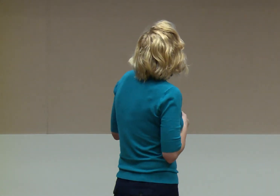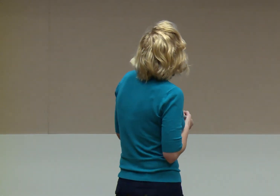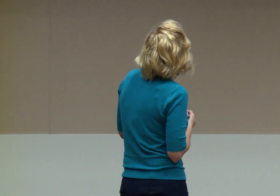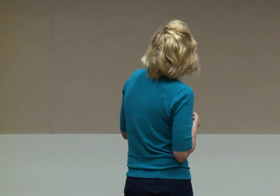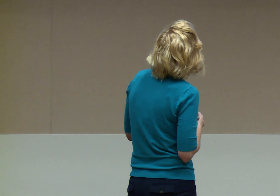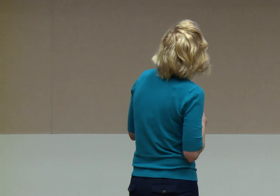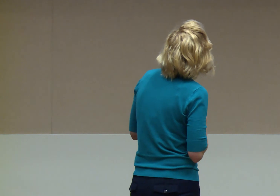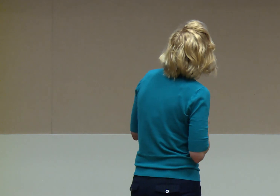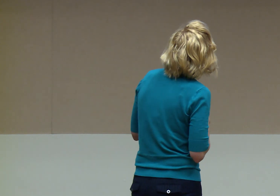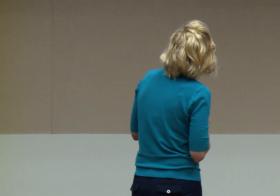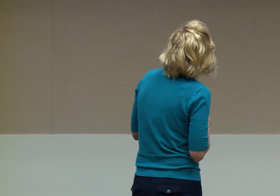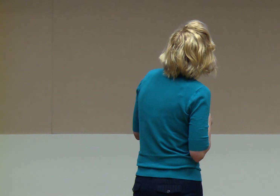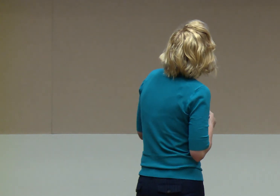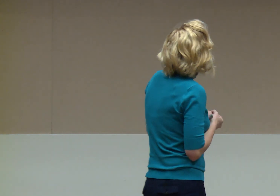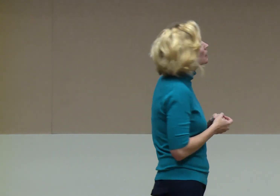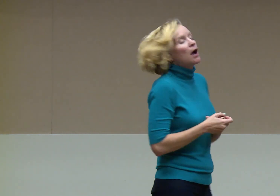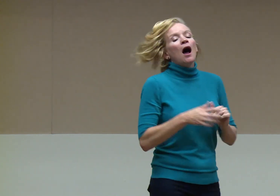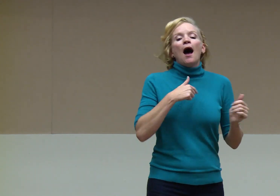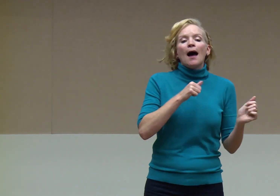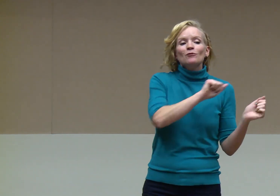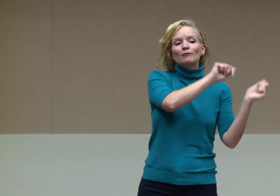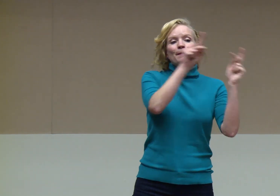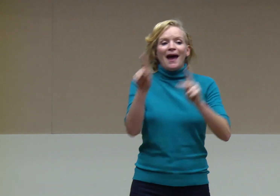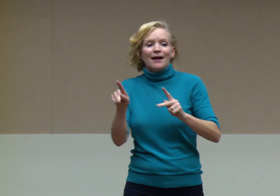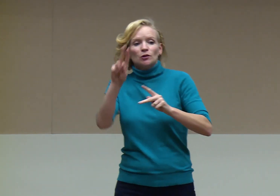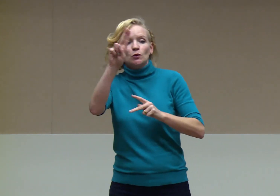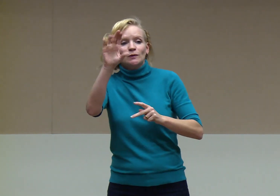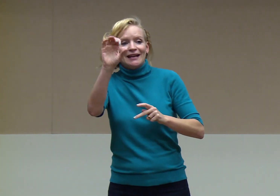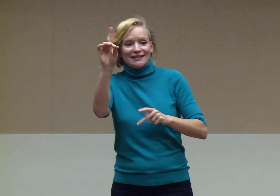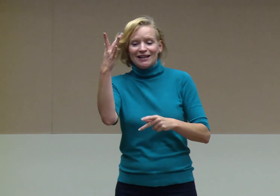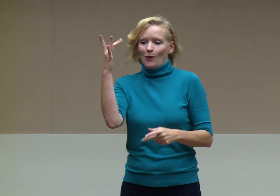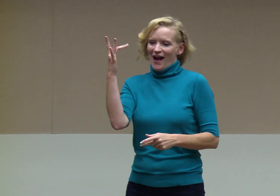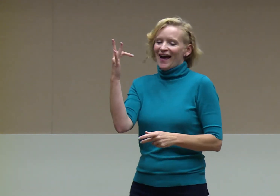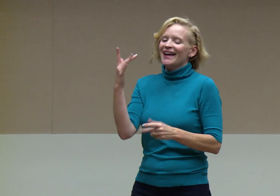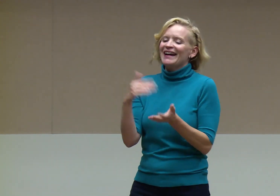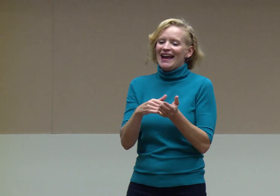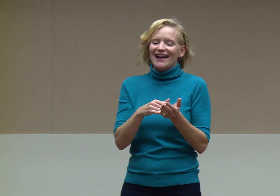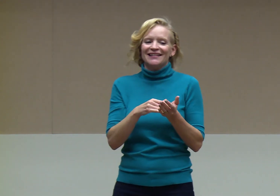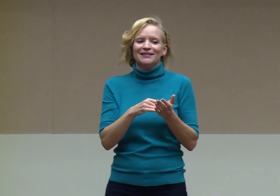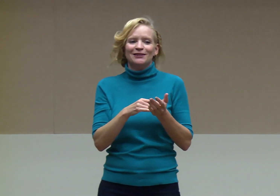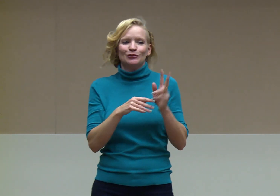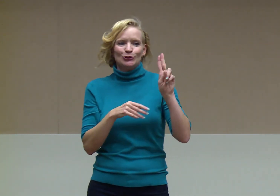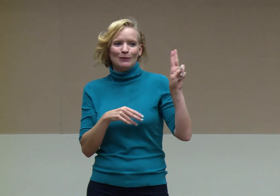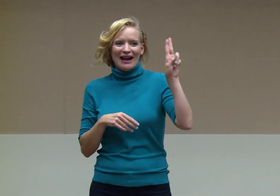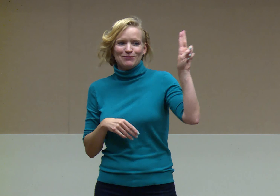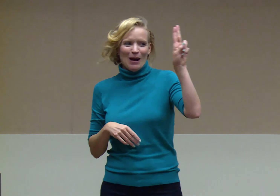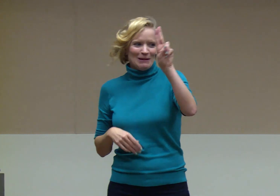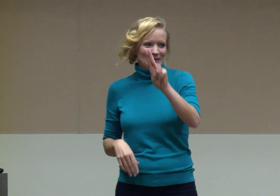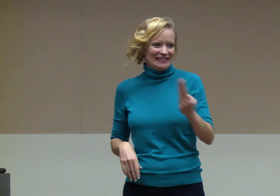if I'll be there in the long term is challenging in its own way. I was able to move back to the University of California's San Diego